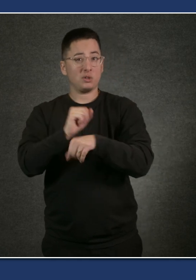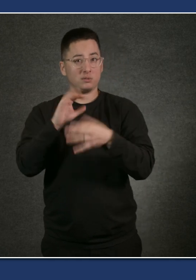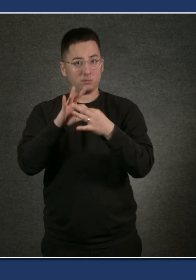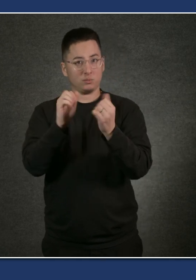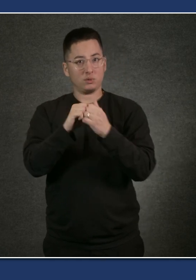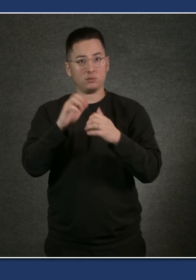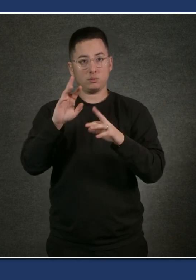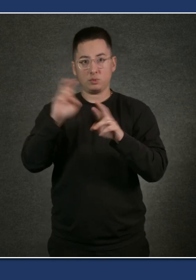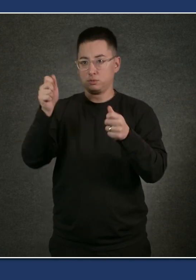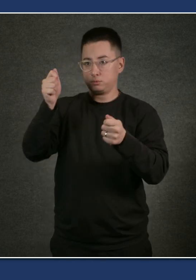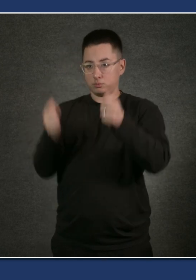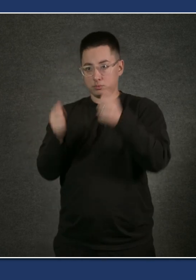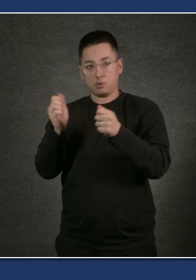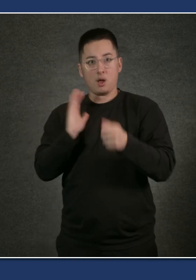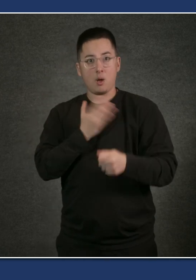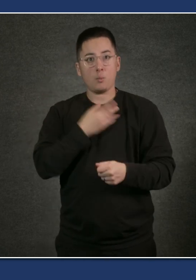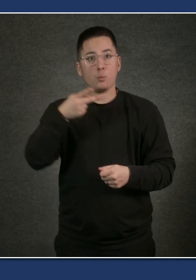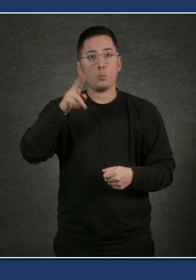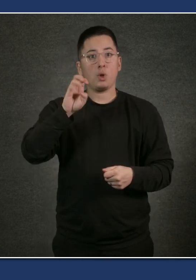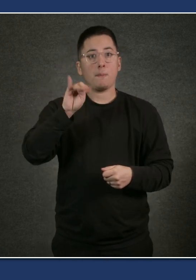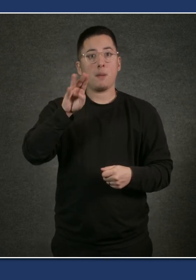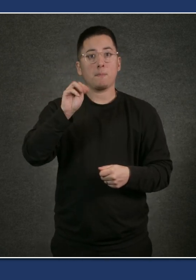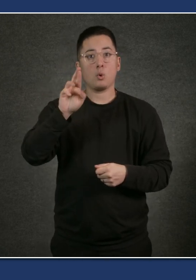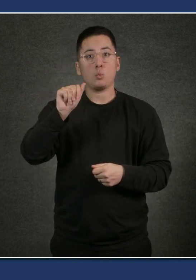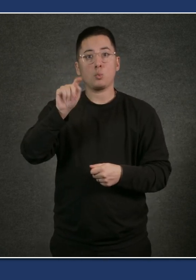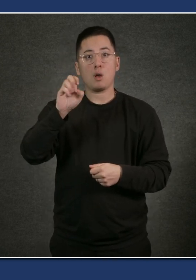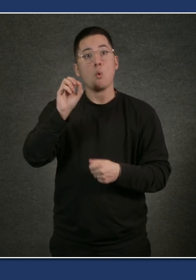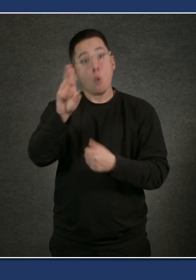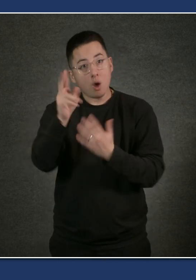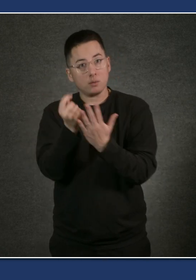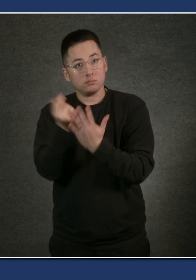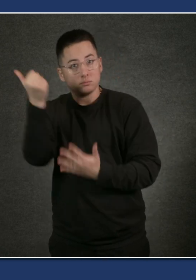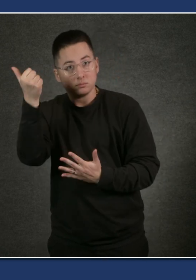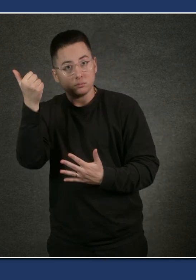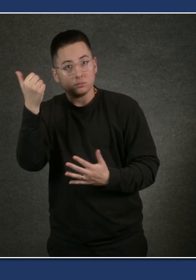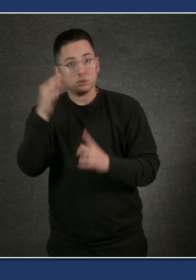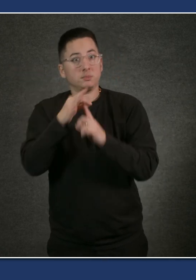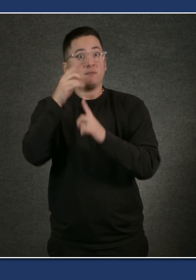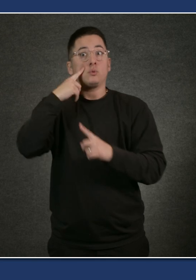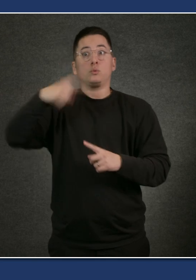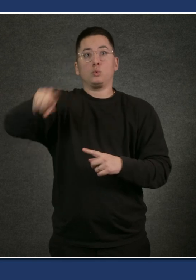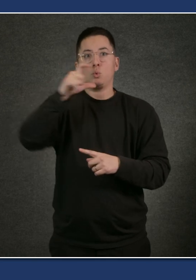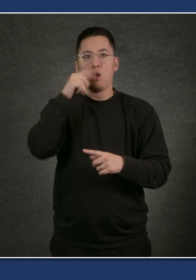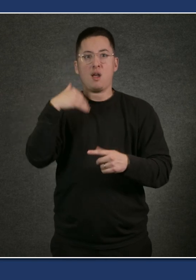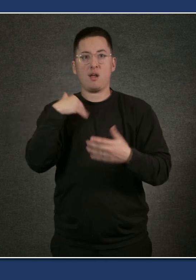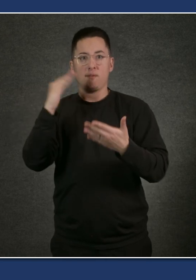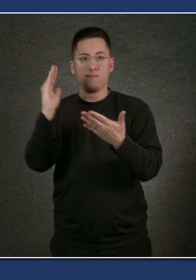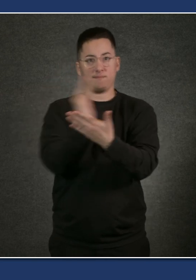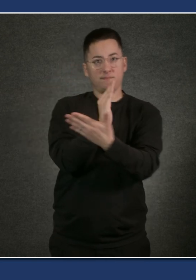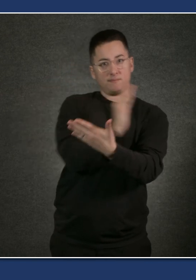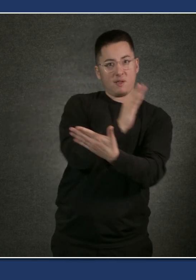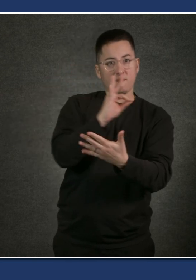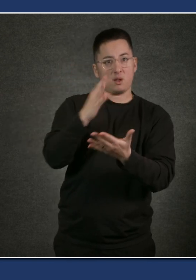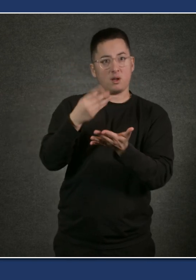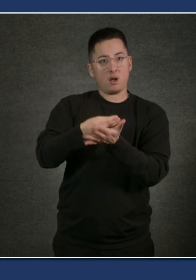end of the income bracket. We also need reform that allows individuals 65 or older who